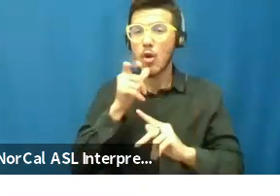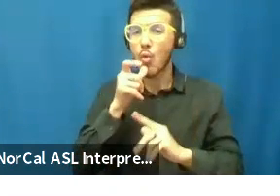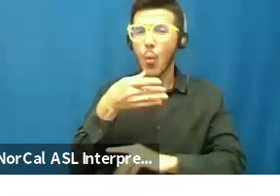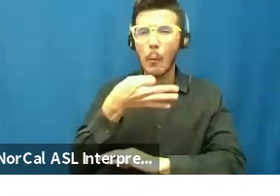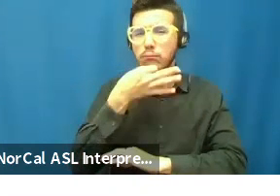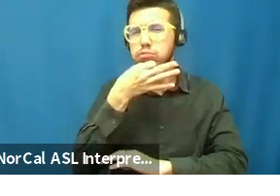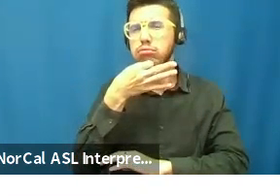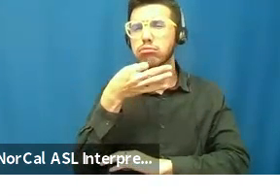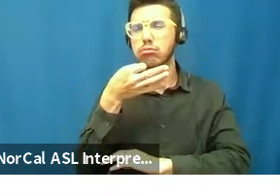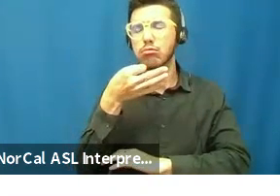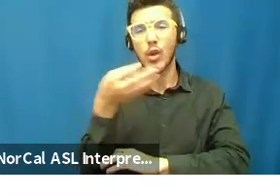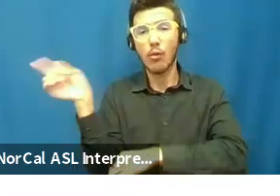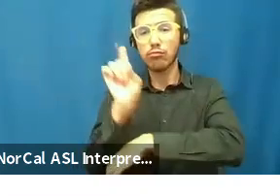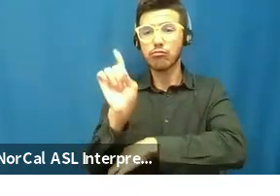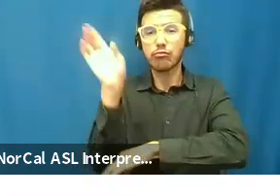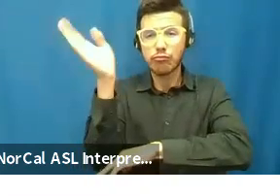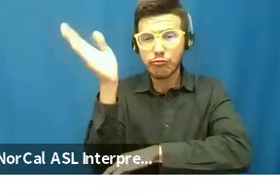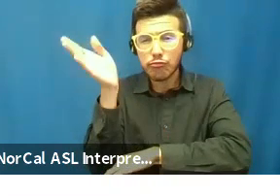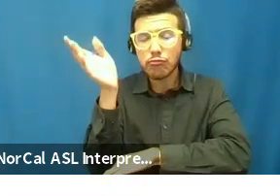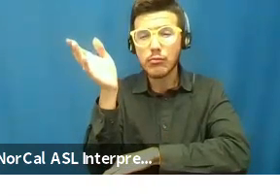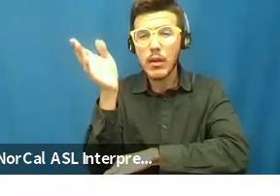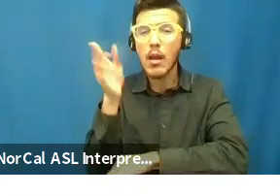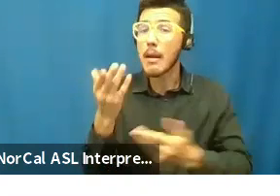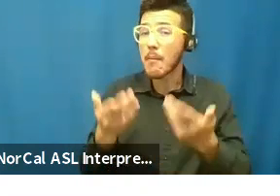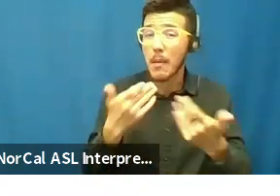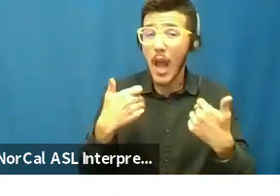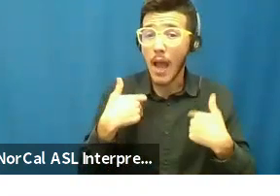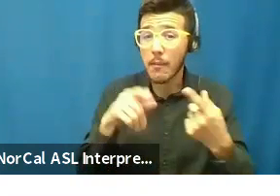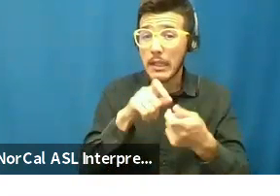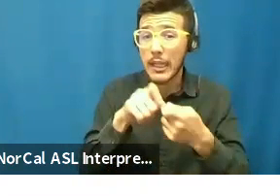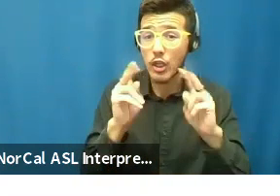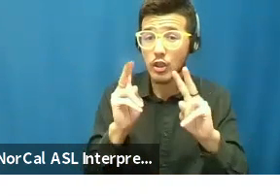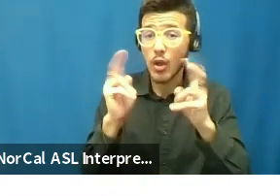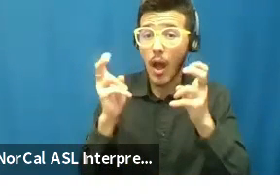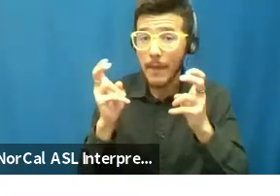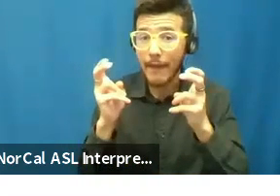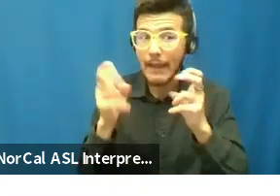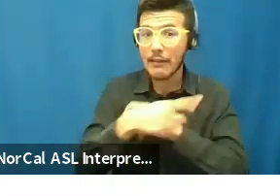guest speakers. So if there are some particular topic that they need more guidance on. So,